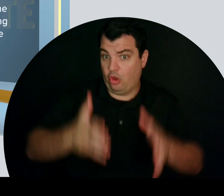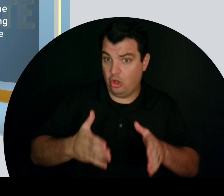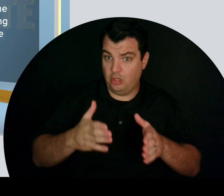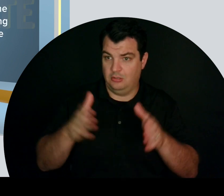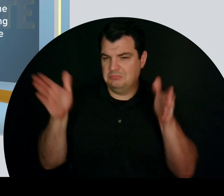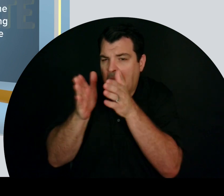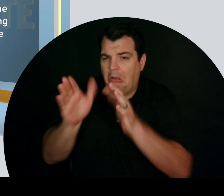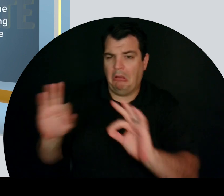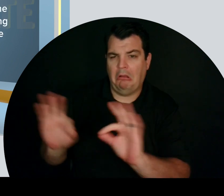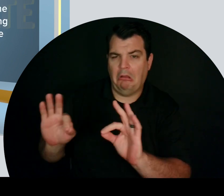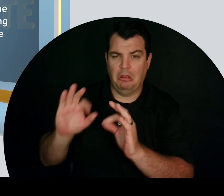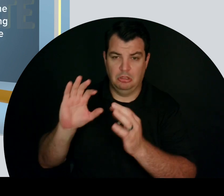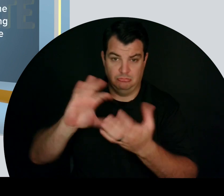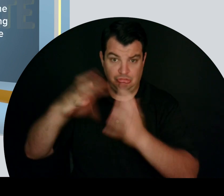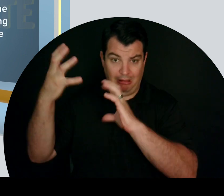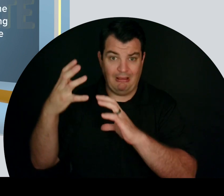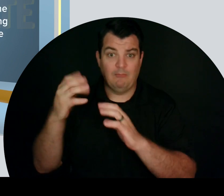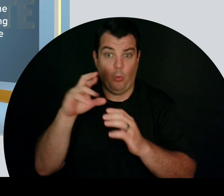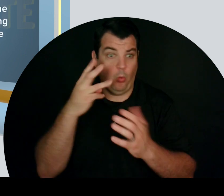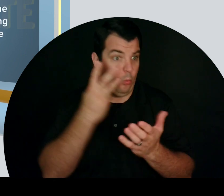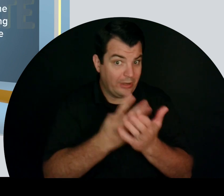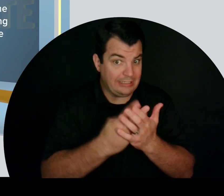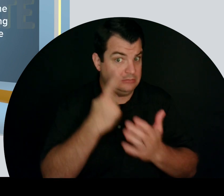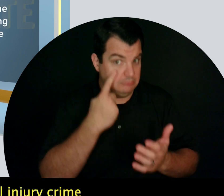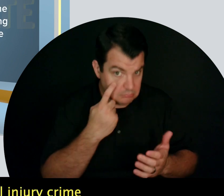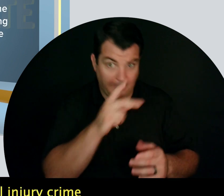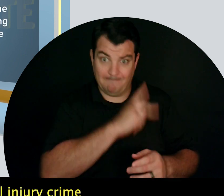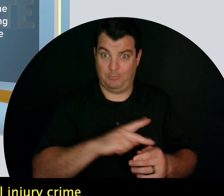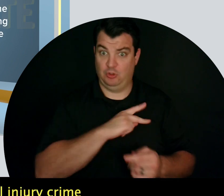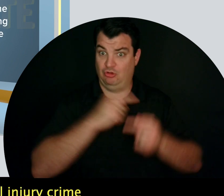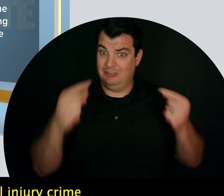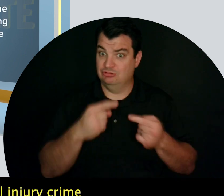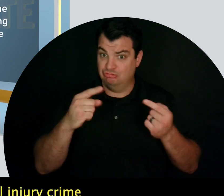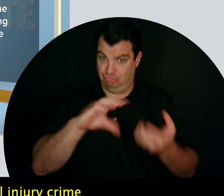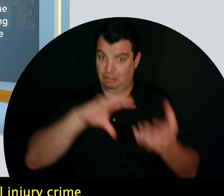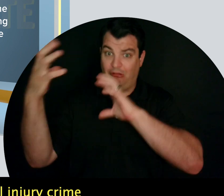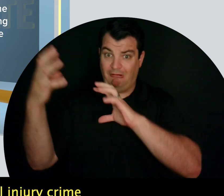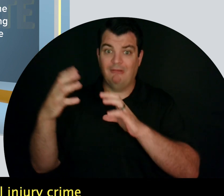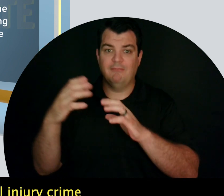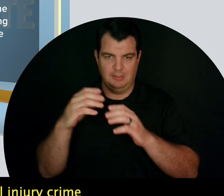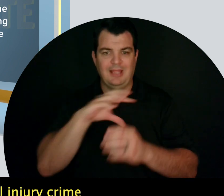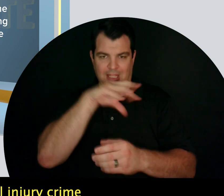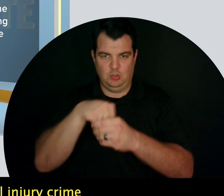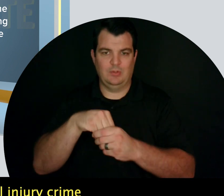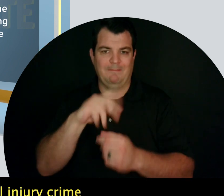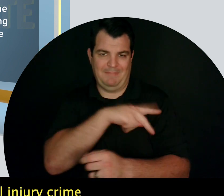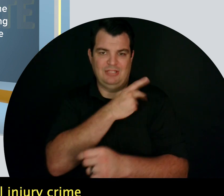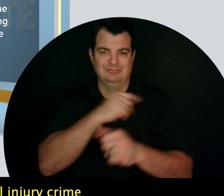If a parent or guardian of a minor crime victim or witness to a personal injury crime who is being treated in